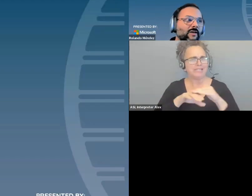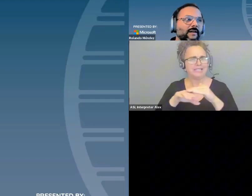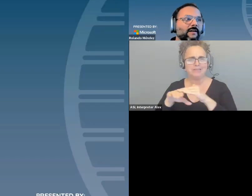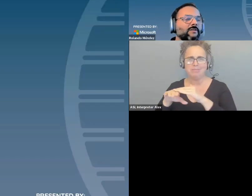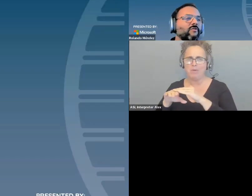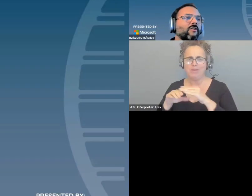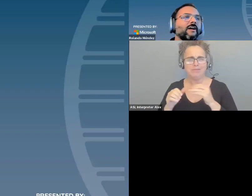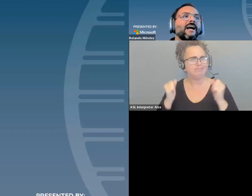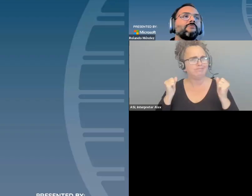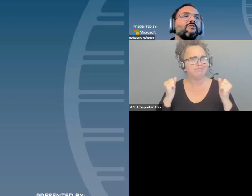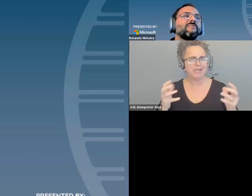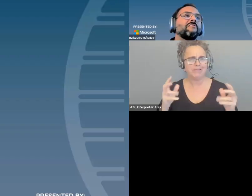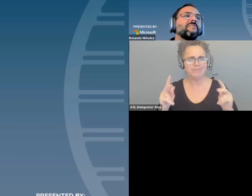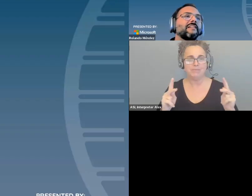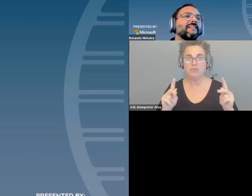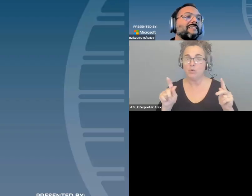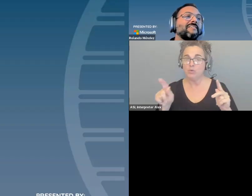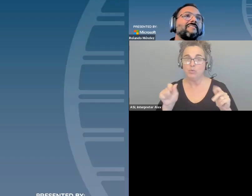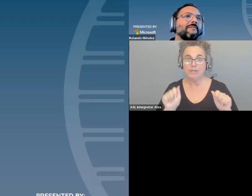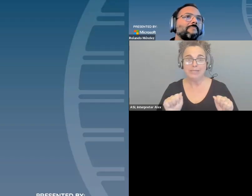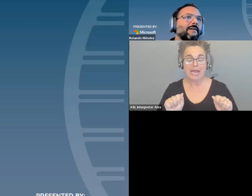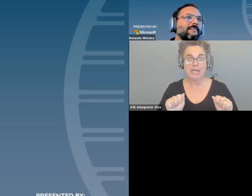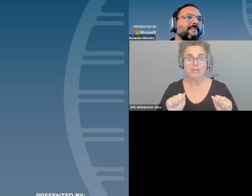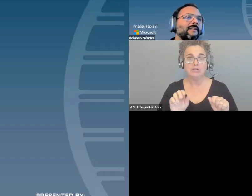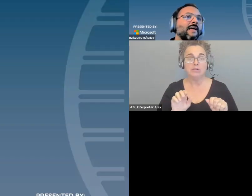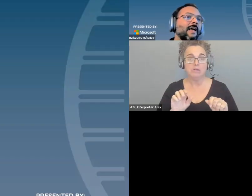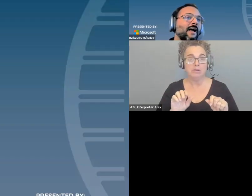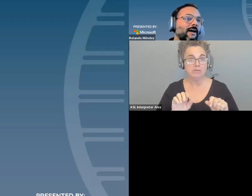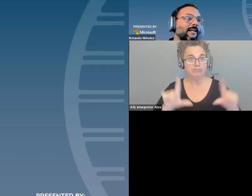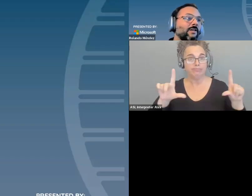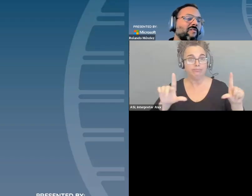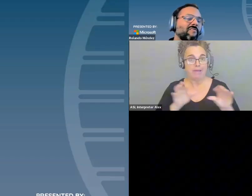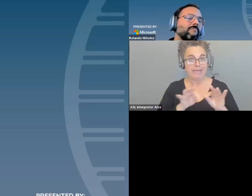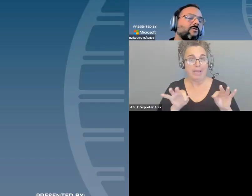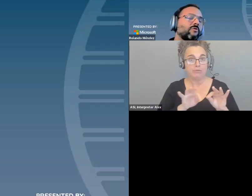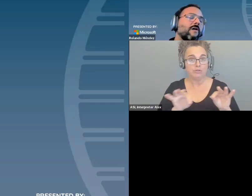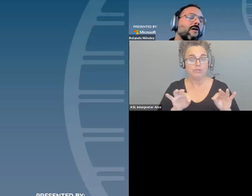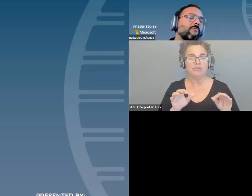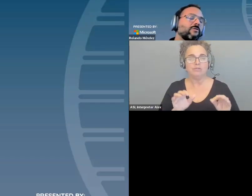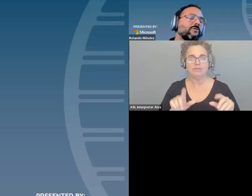that you can turn on captions using the CC button in your Zoom toolbar,